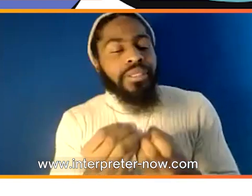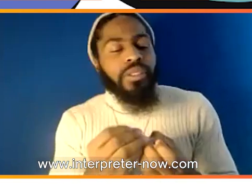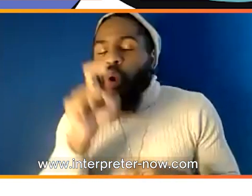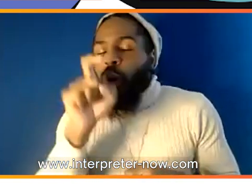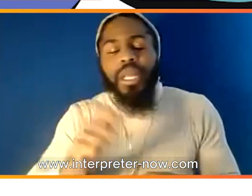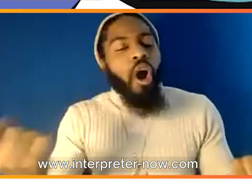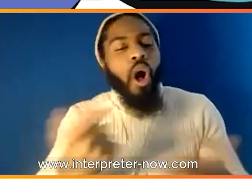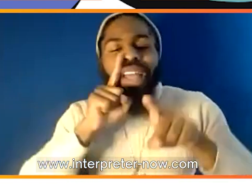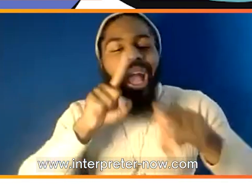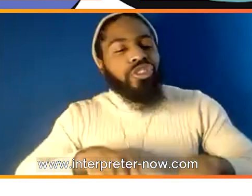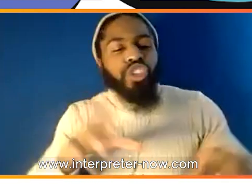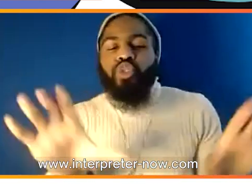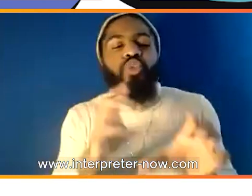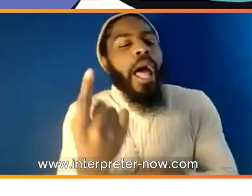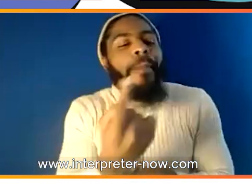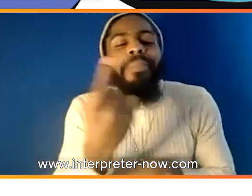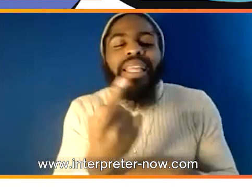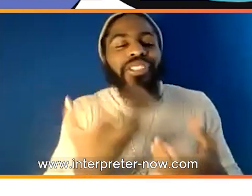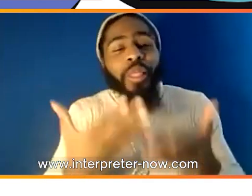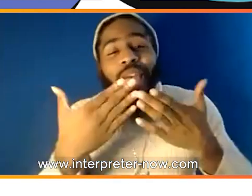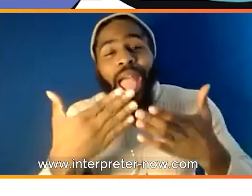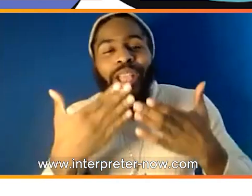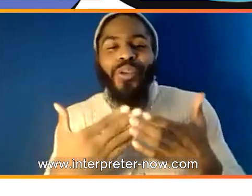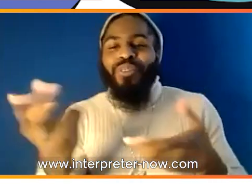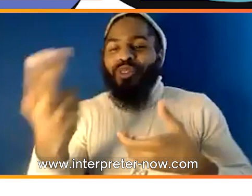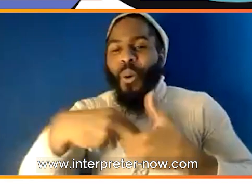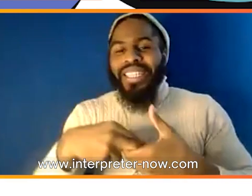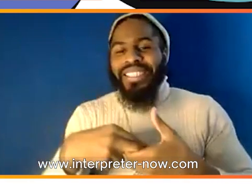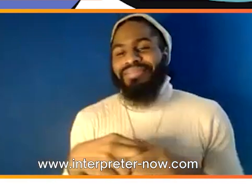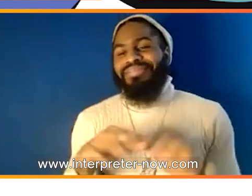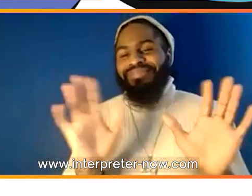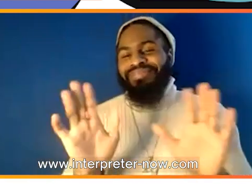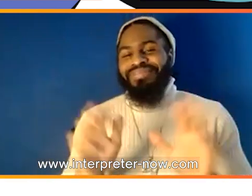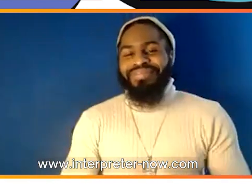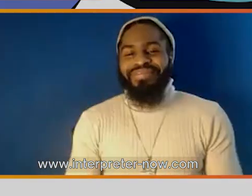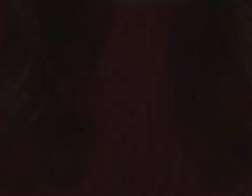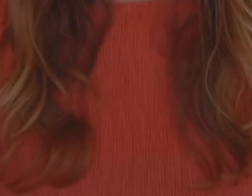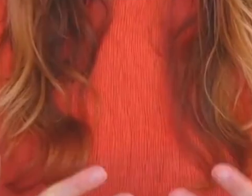you don't have to have all the answers, do something and take that action. Thanks for listening and watching.